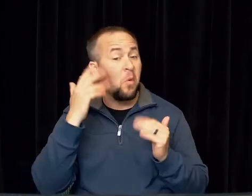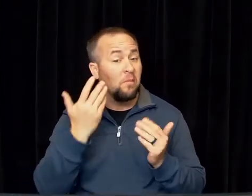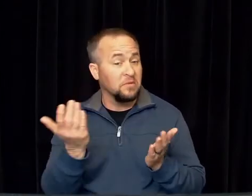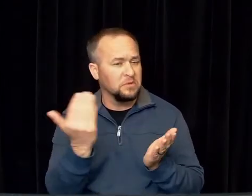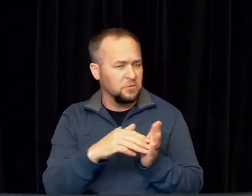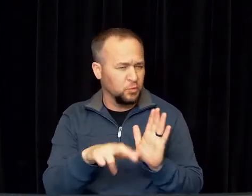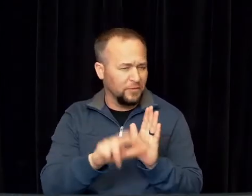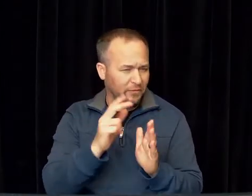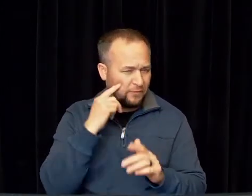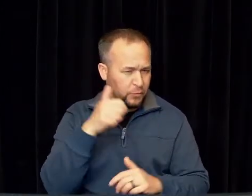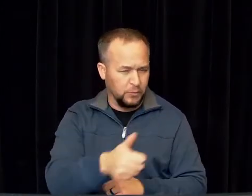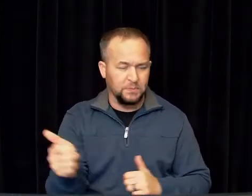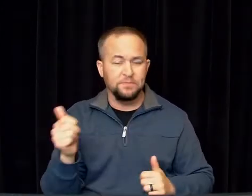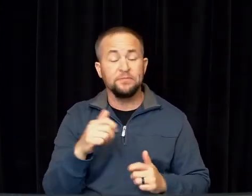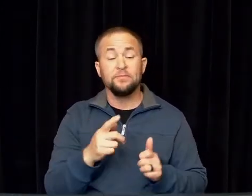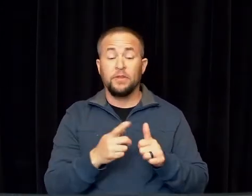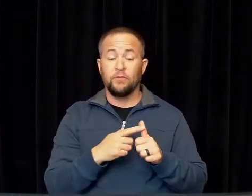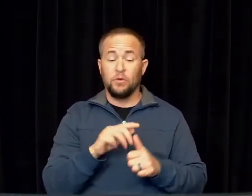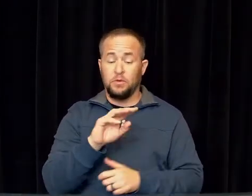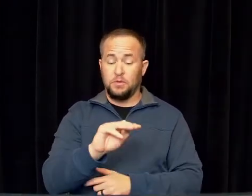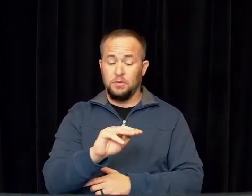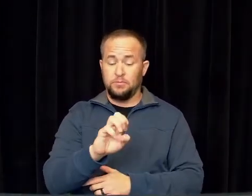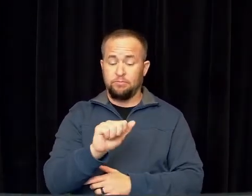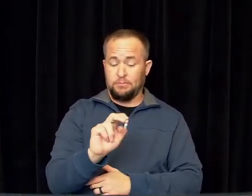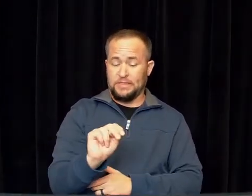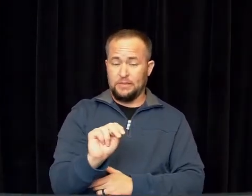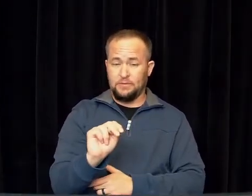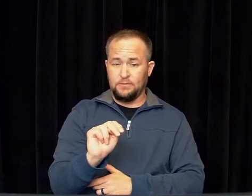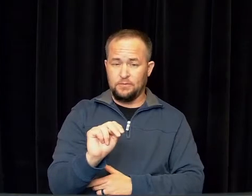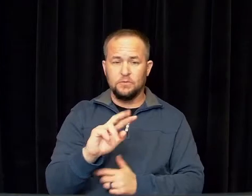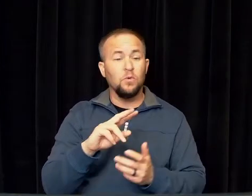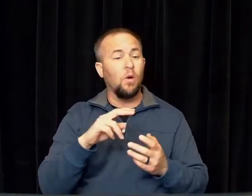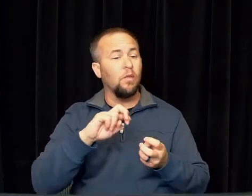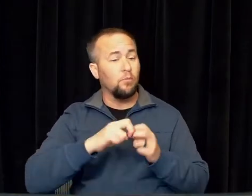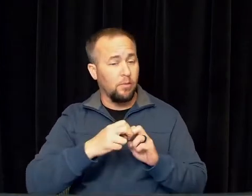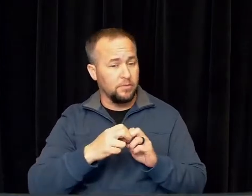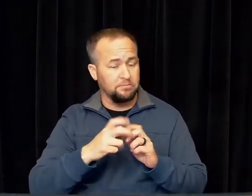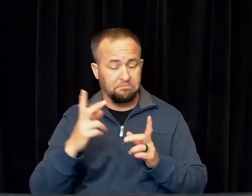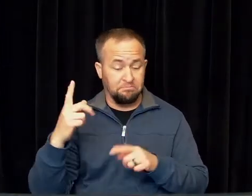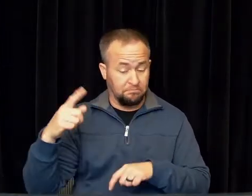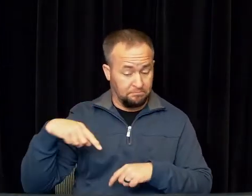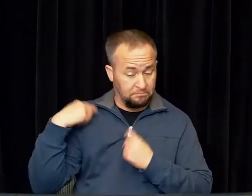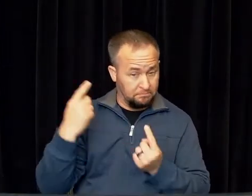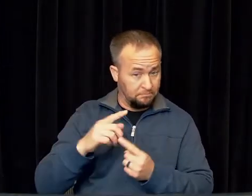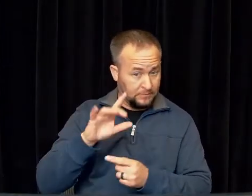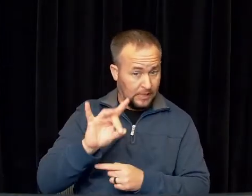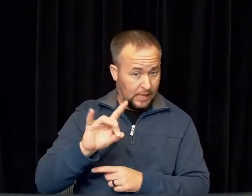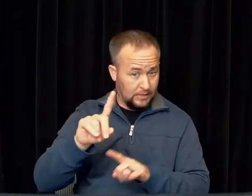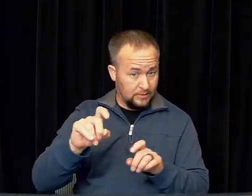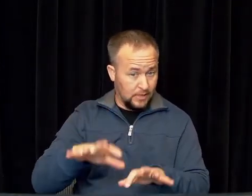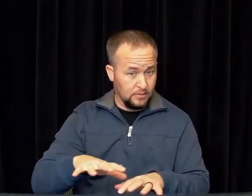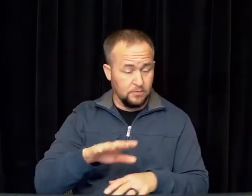look at is the mean. So, our problem today is on the last eight tests Bobby earned scores of 92, 92, 84,